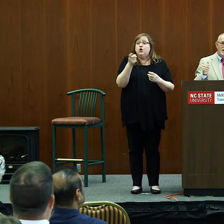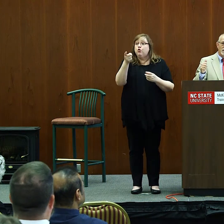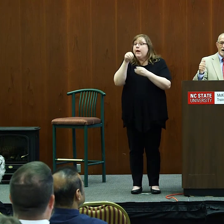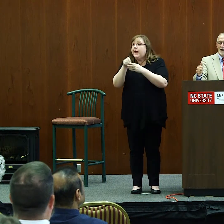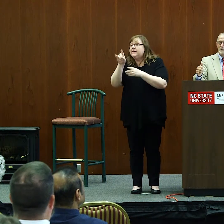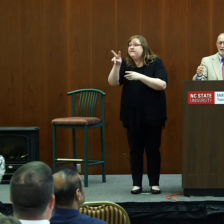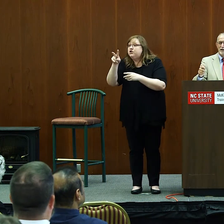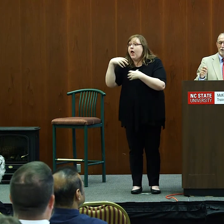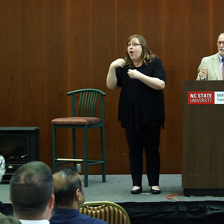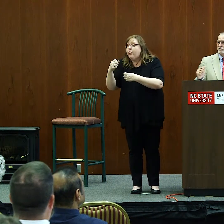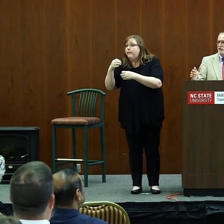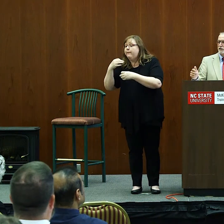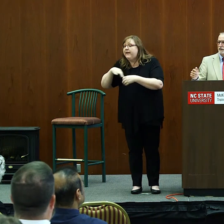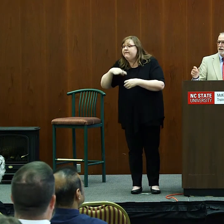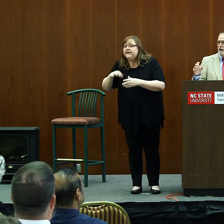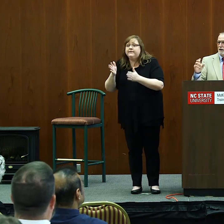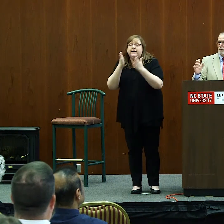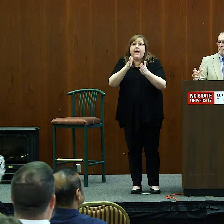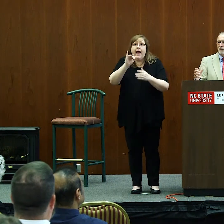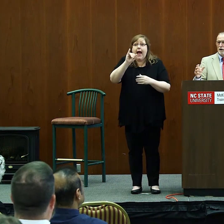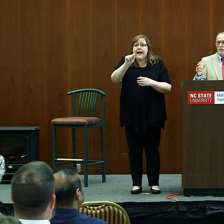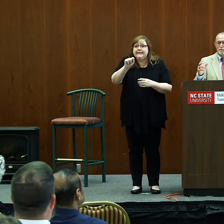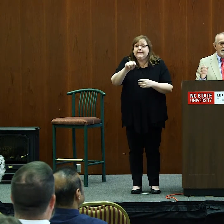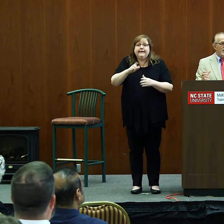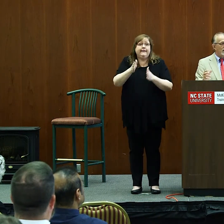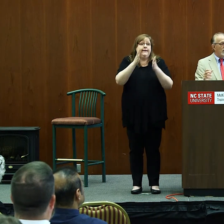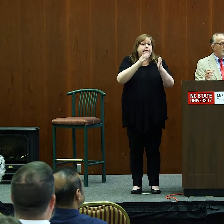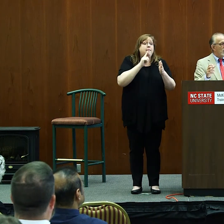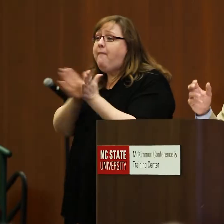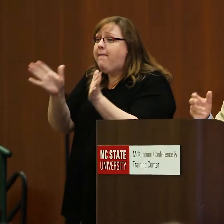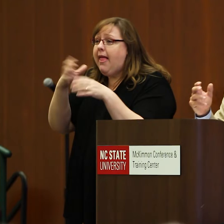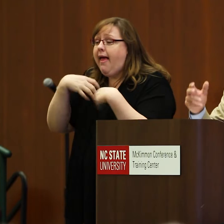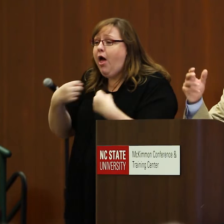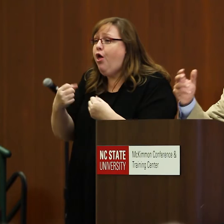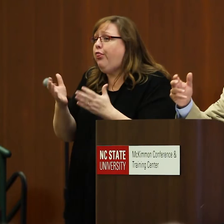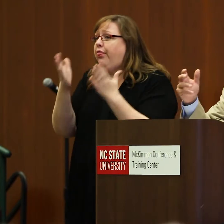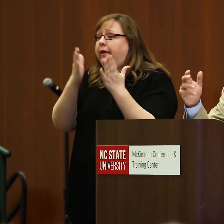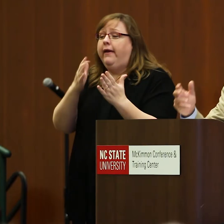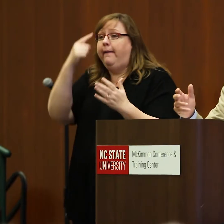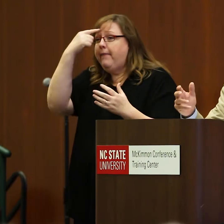IT, or you sit in Public Health or Mental Health; we're all trying to do the same work.